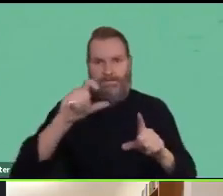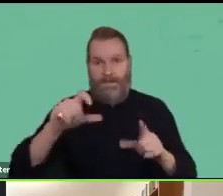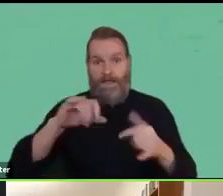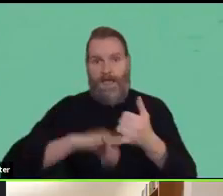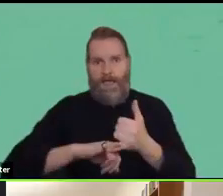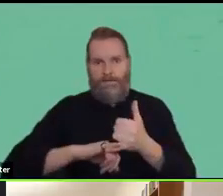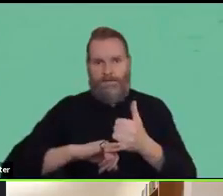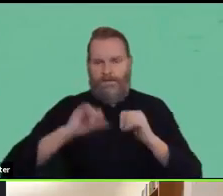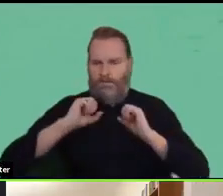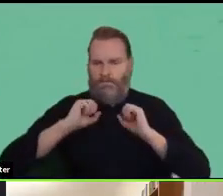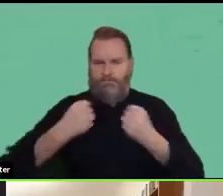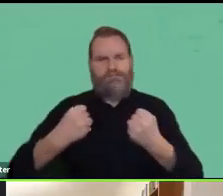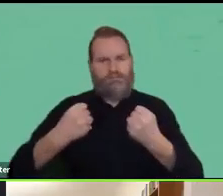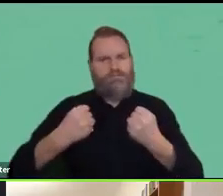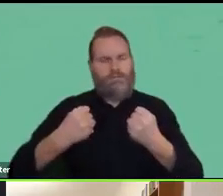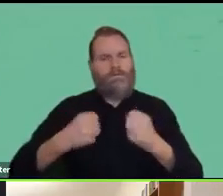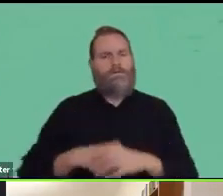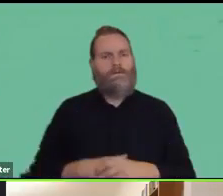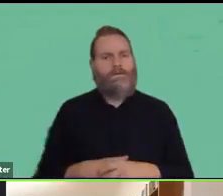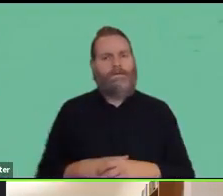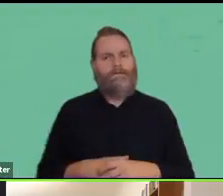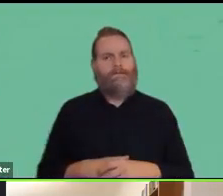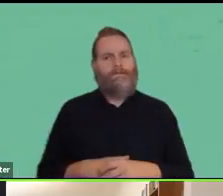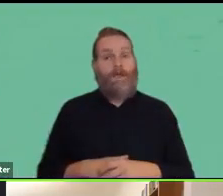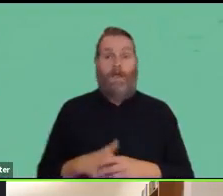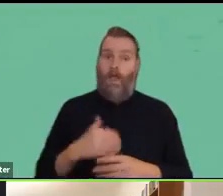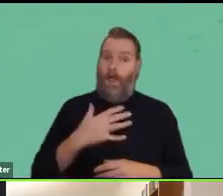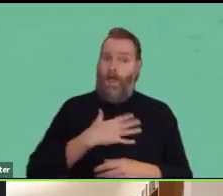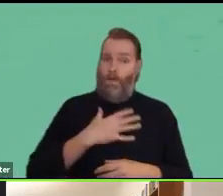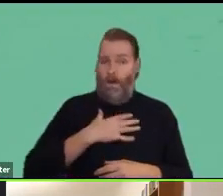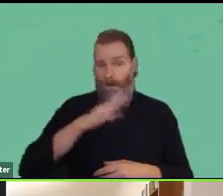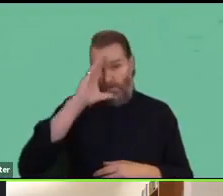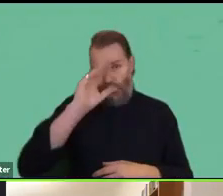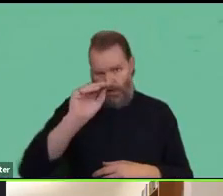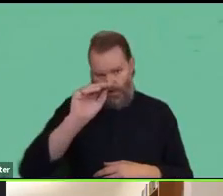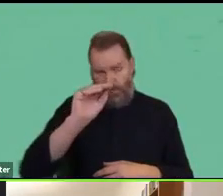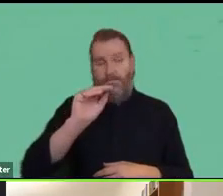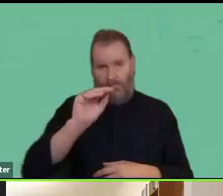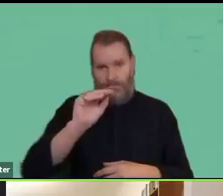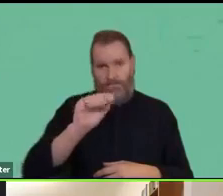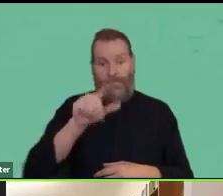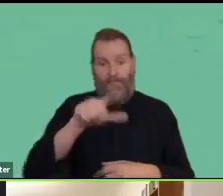and I would just add therefore Fran that the point you just read that case study you just read out